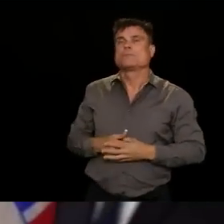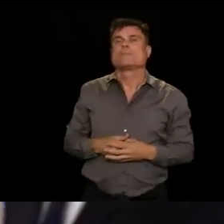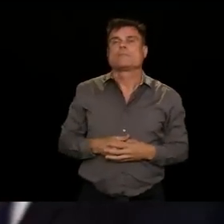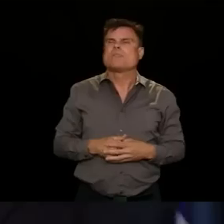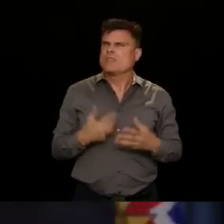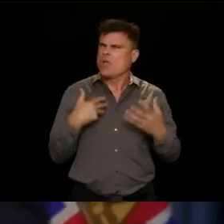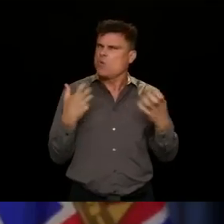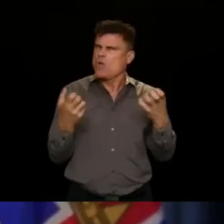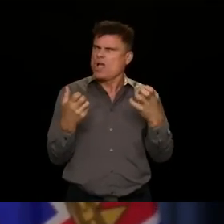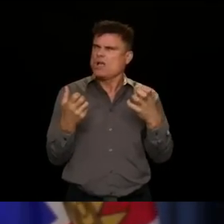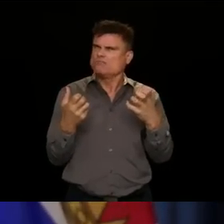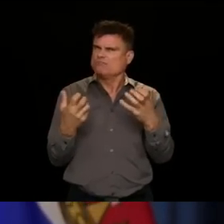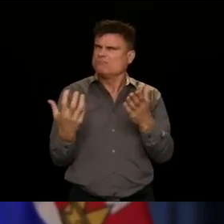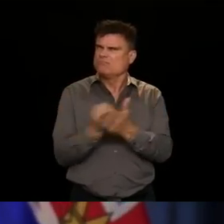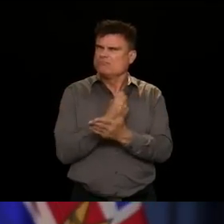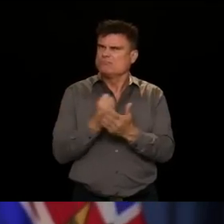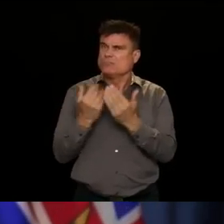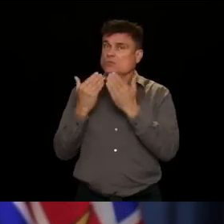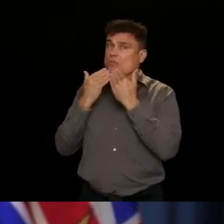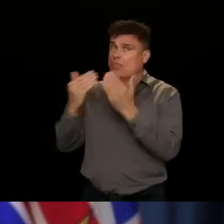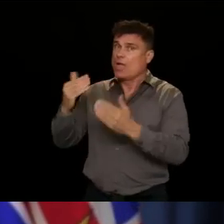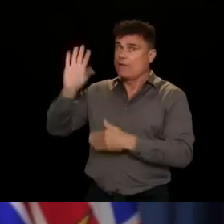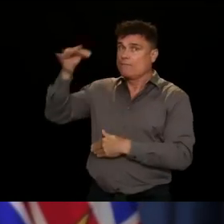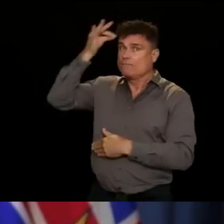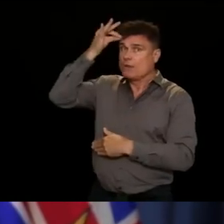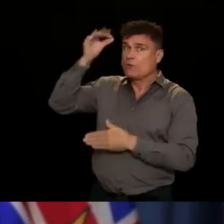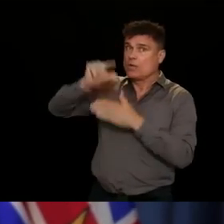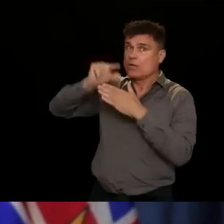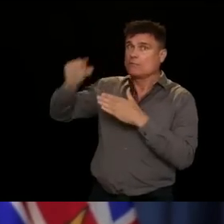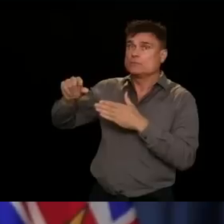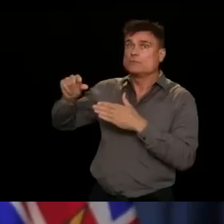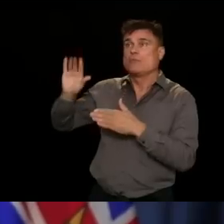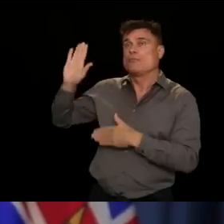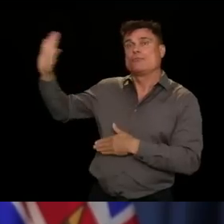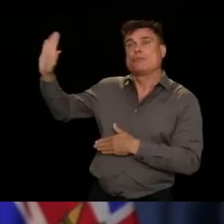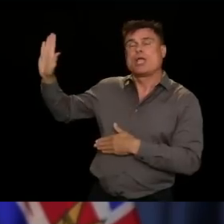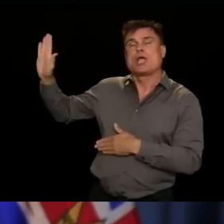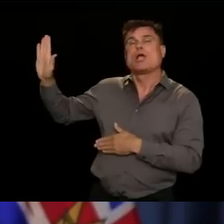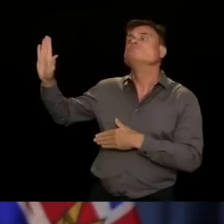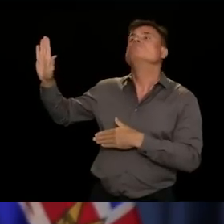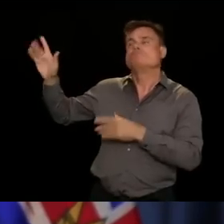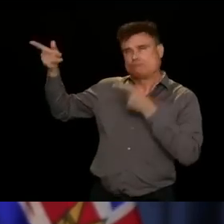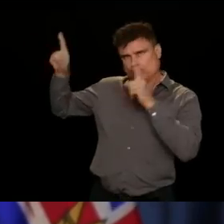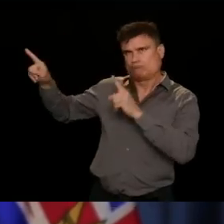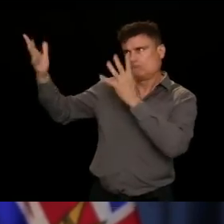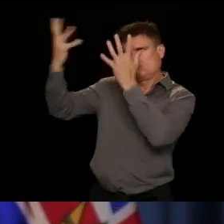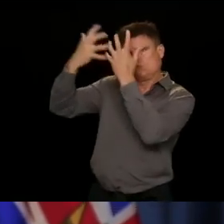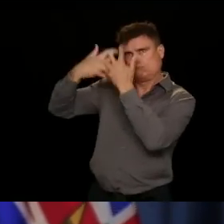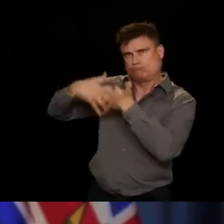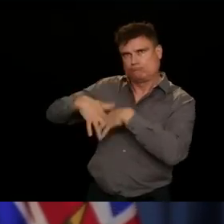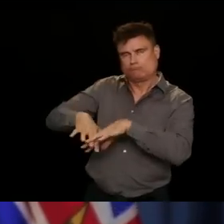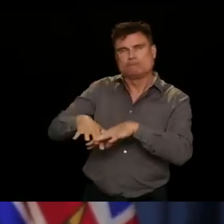Just to express our appreciation to the federal government for continuing to not allow visitors